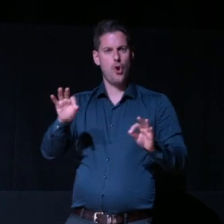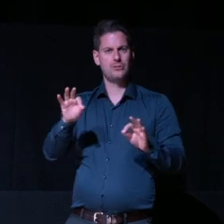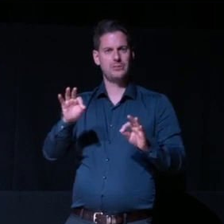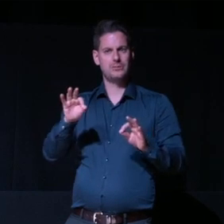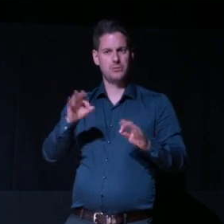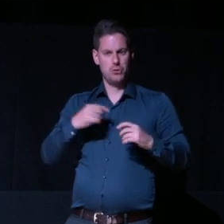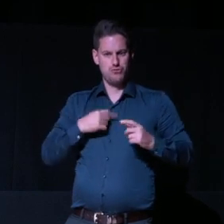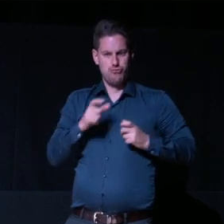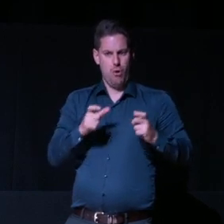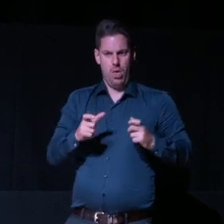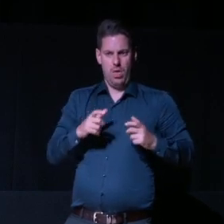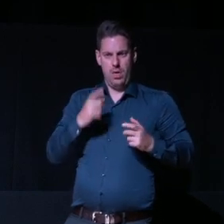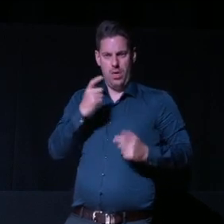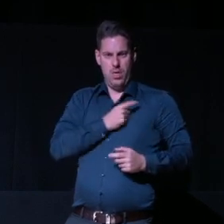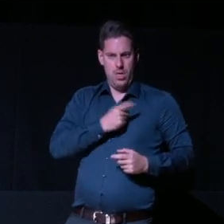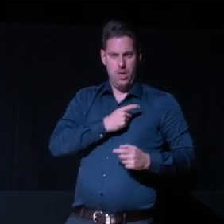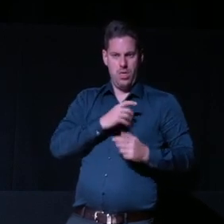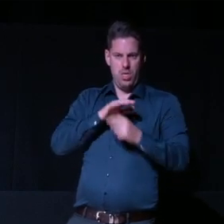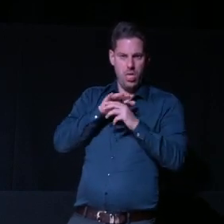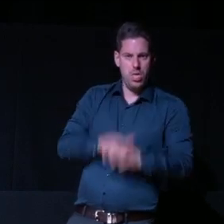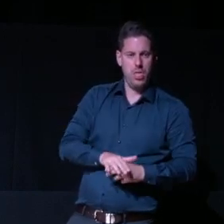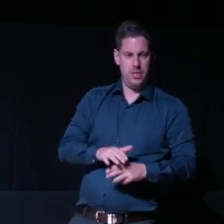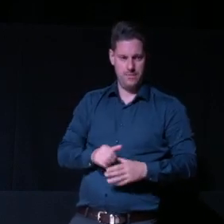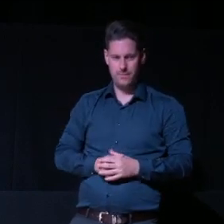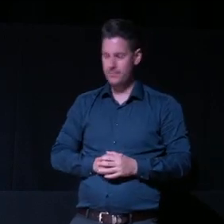I think that Zoë made a really